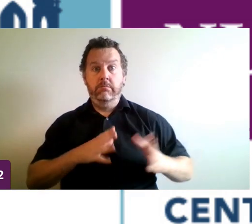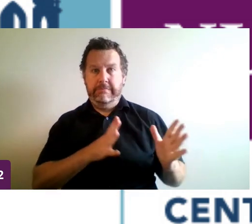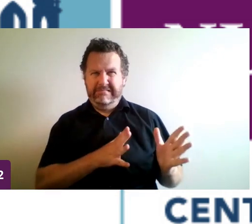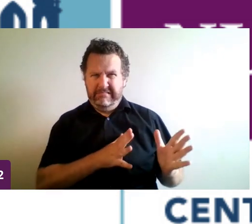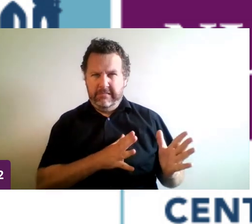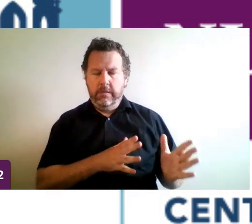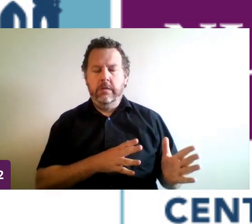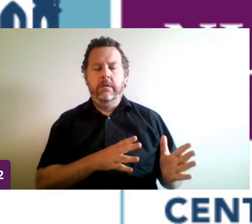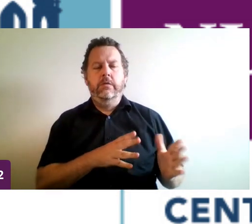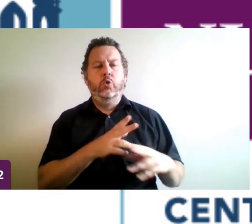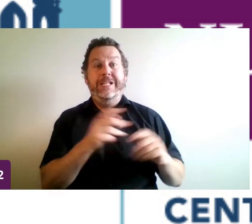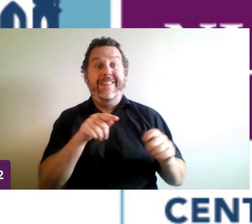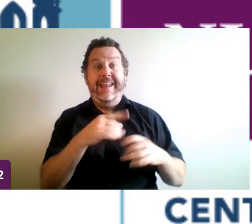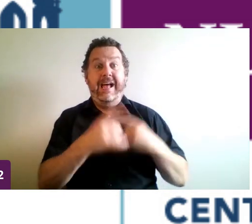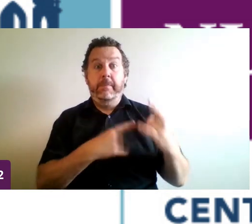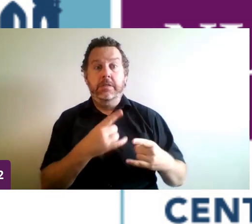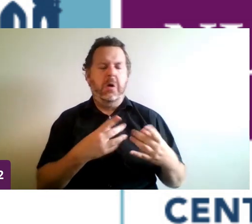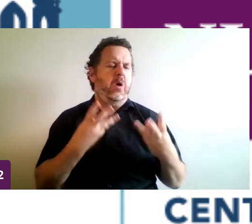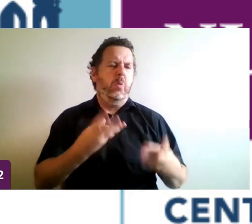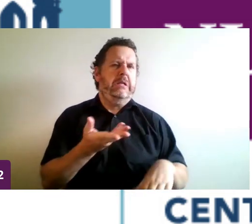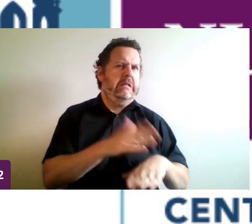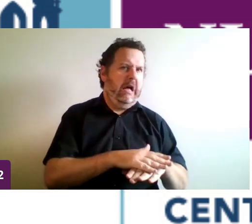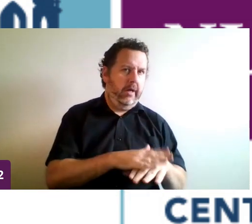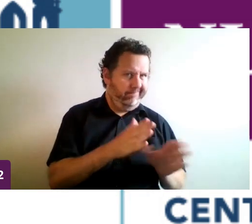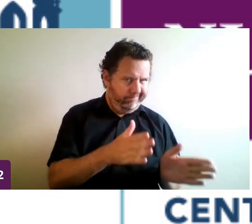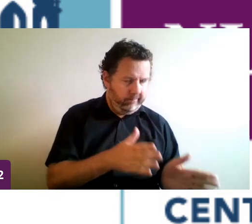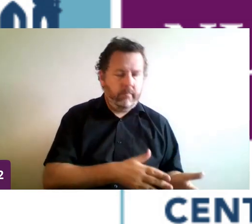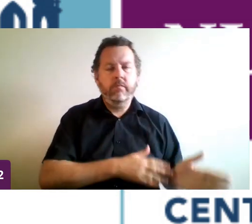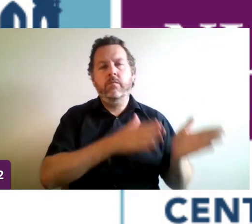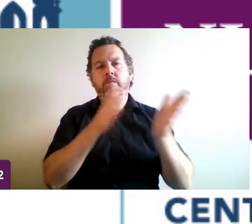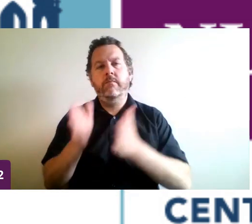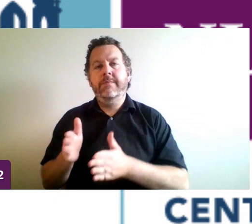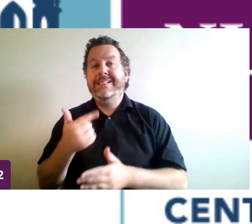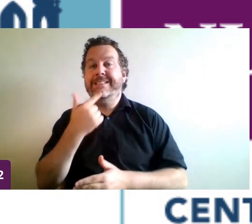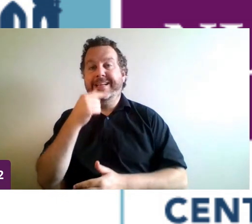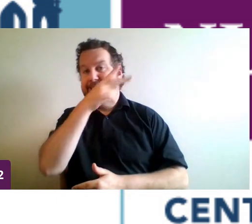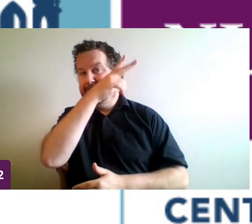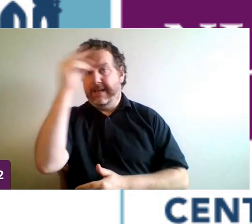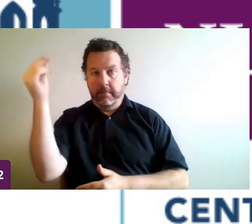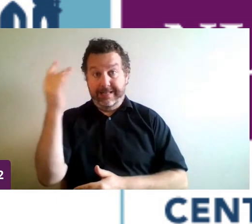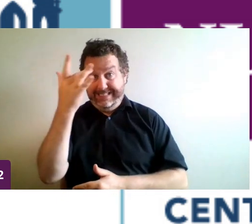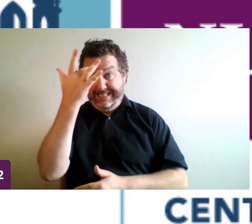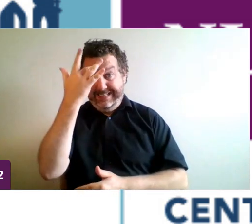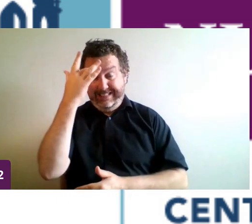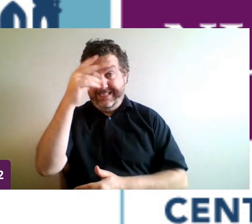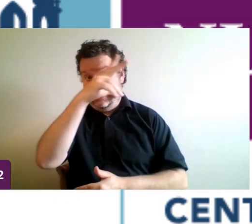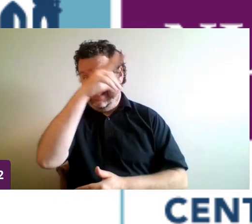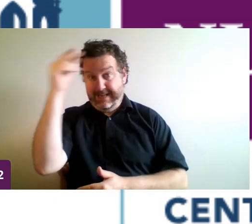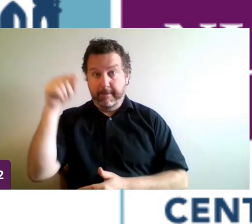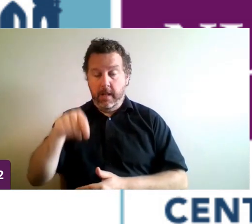relationships , a nondisabled partner and diminishes